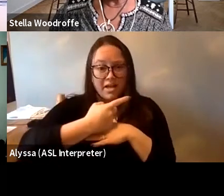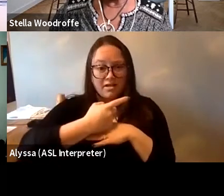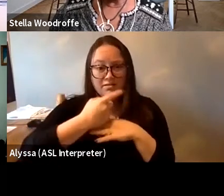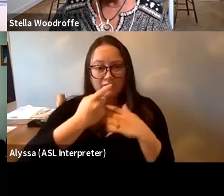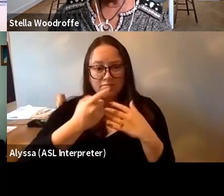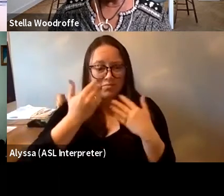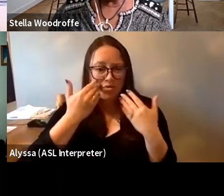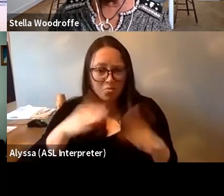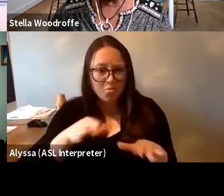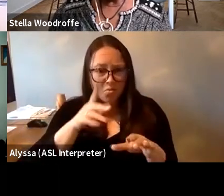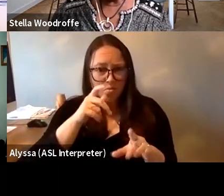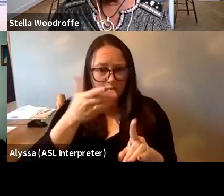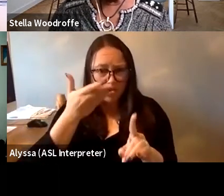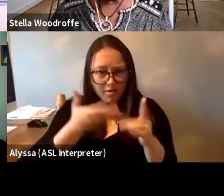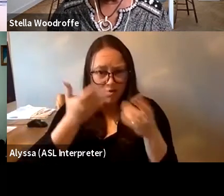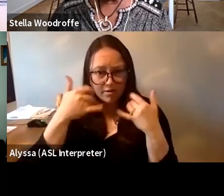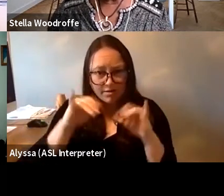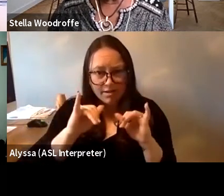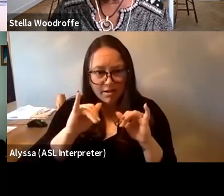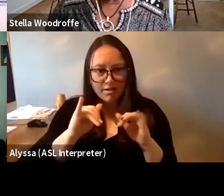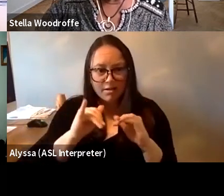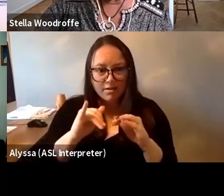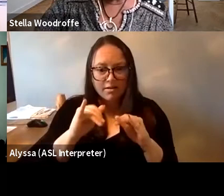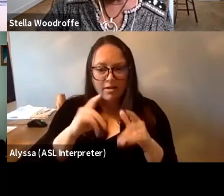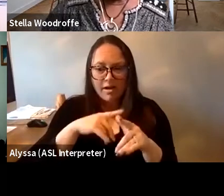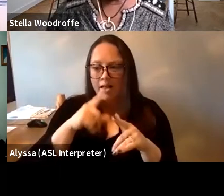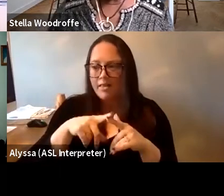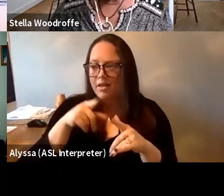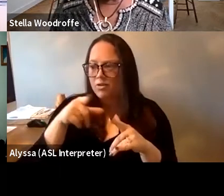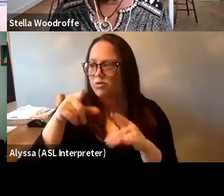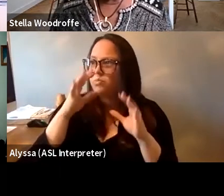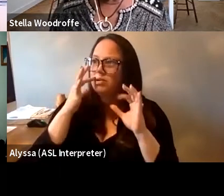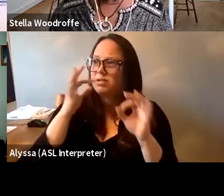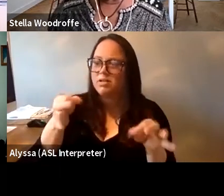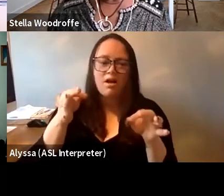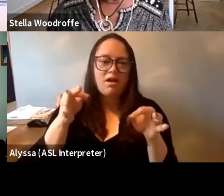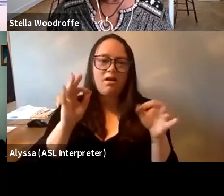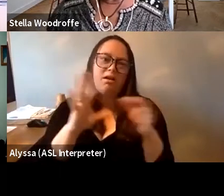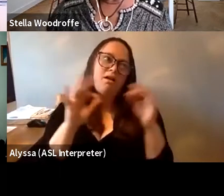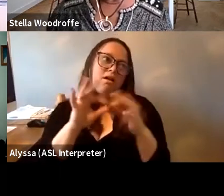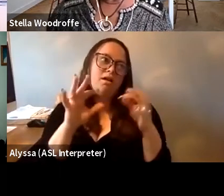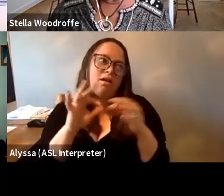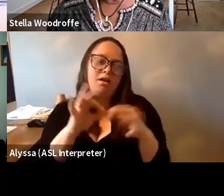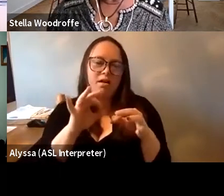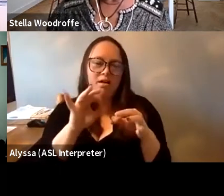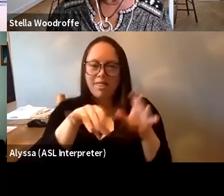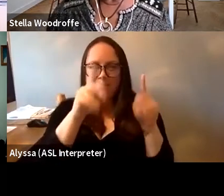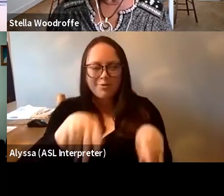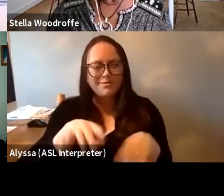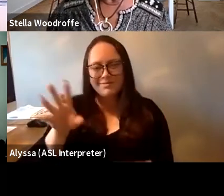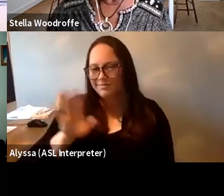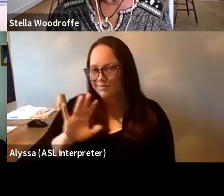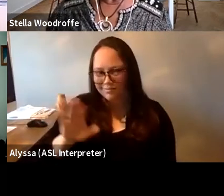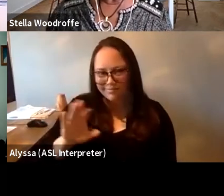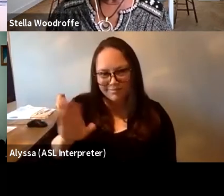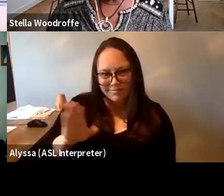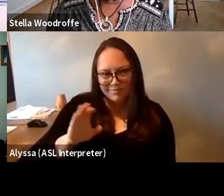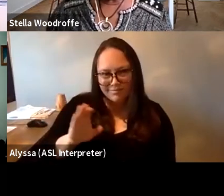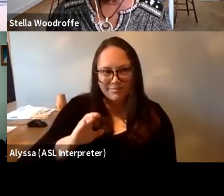start to come out of your mouth, saying that all this person is bla bla bla bla bla. No, that is something